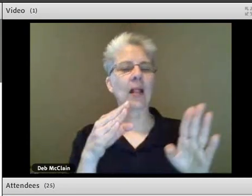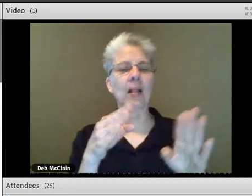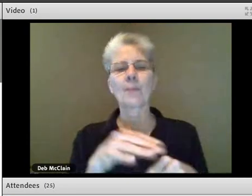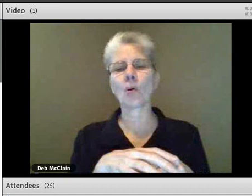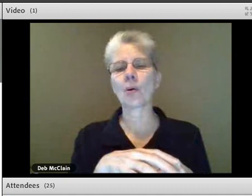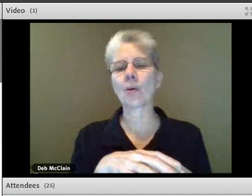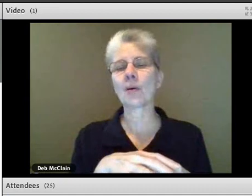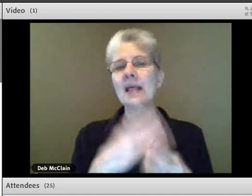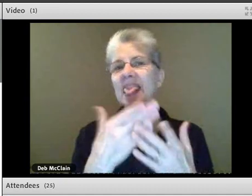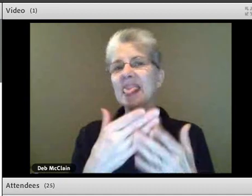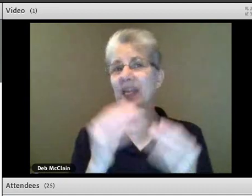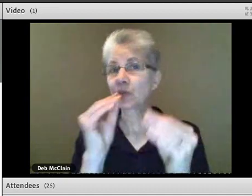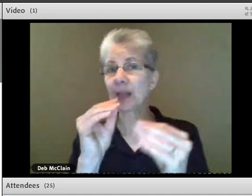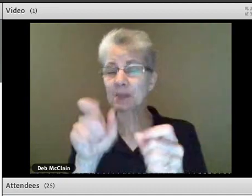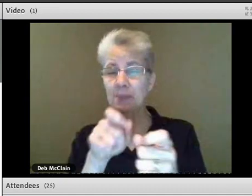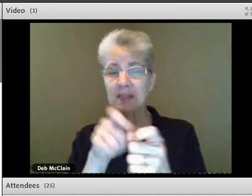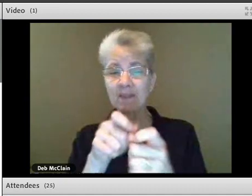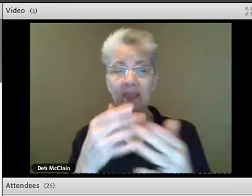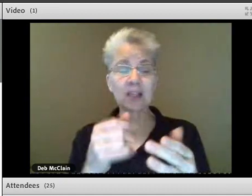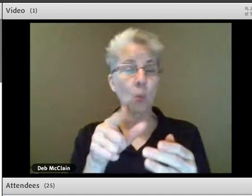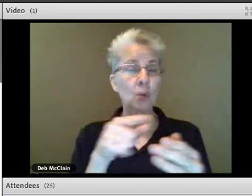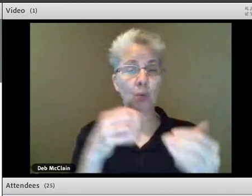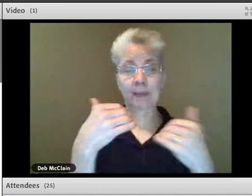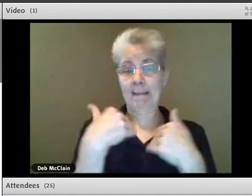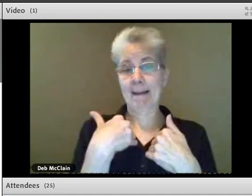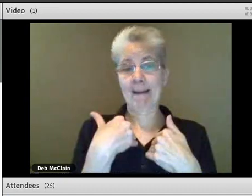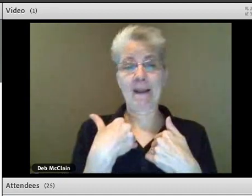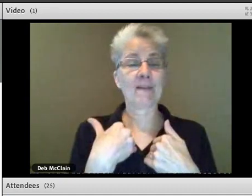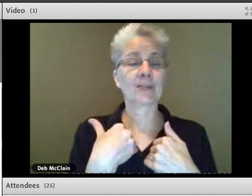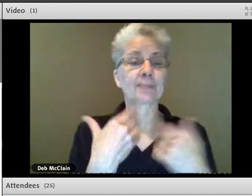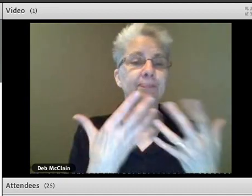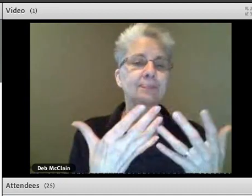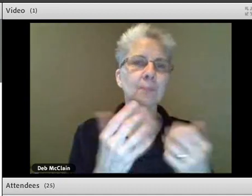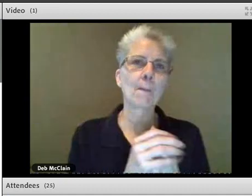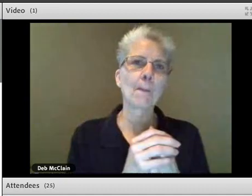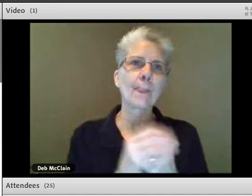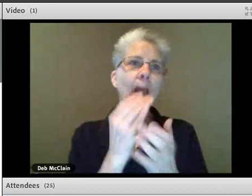how to do specific things, or you can even have a course, if you will,